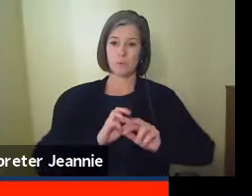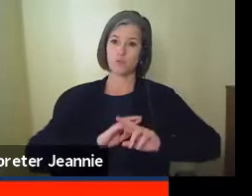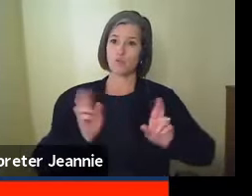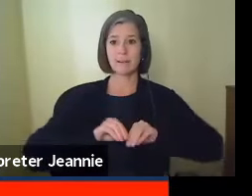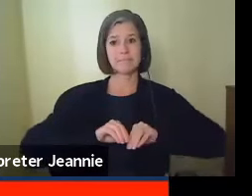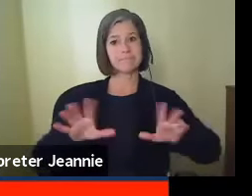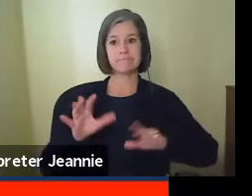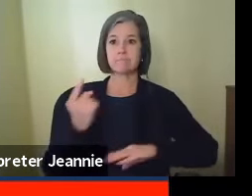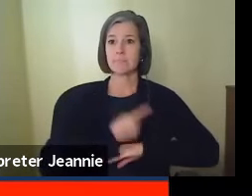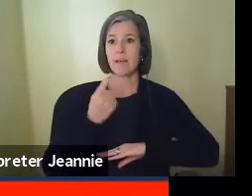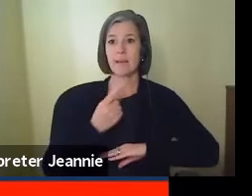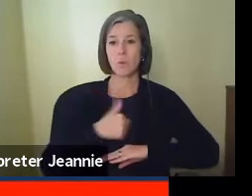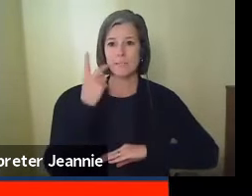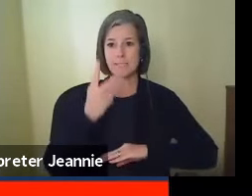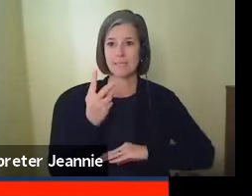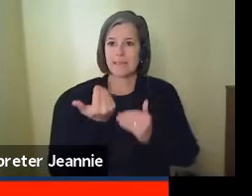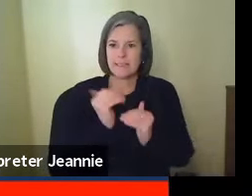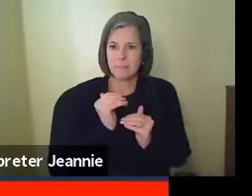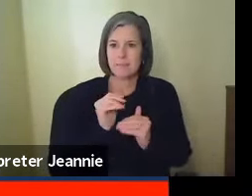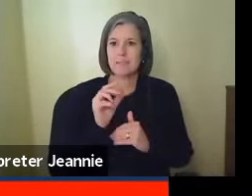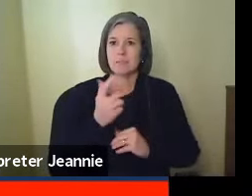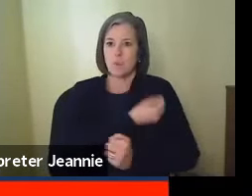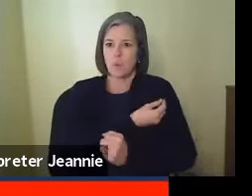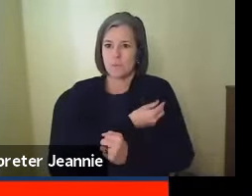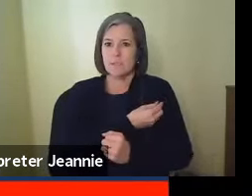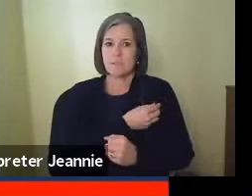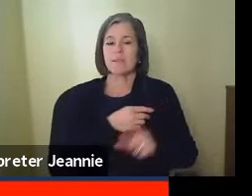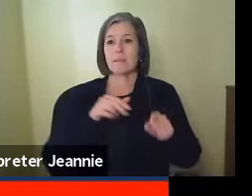start to see limited doses of vaccine come out. This is the Pfizer vaccine as you know